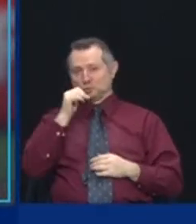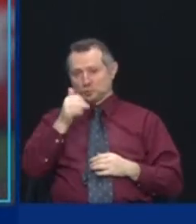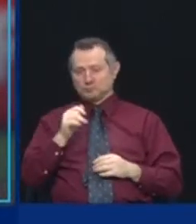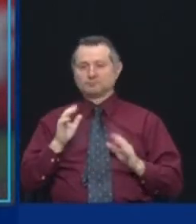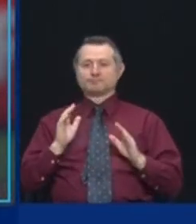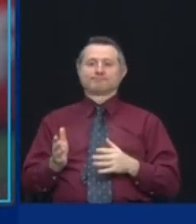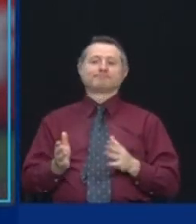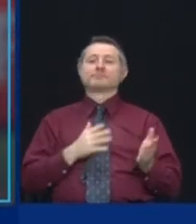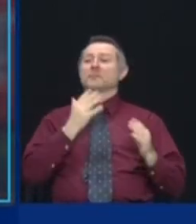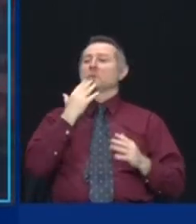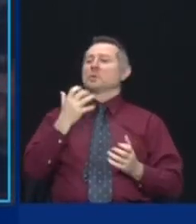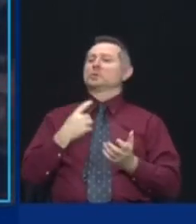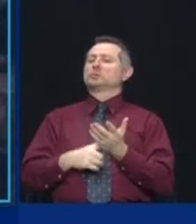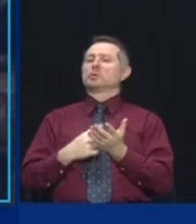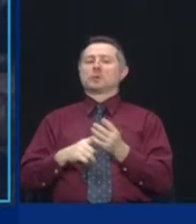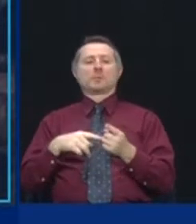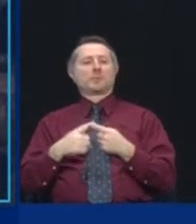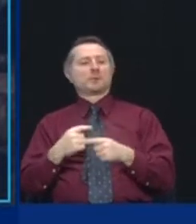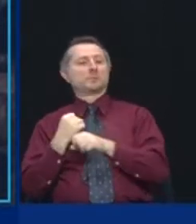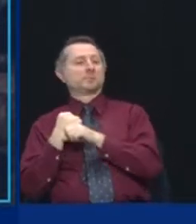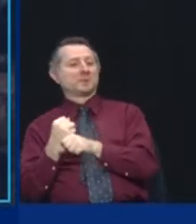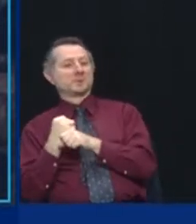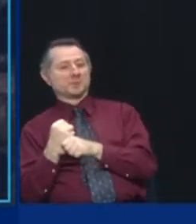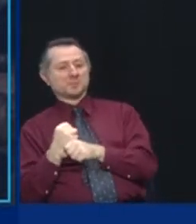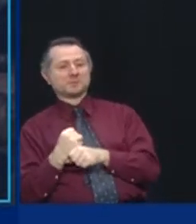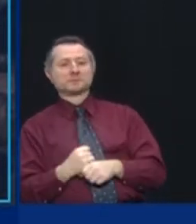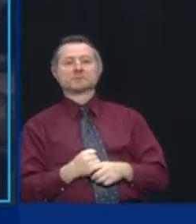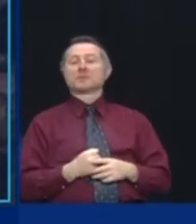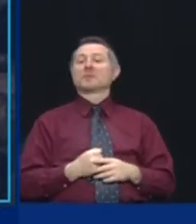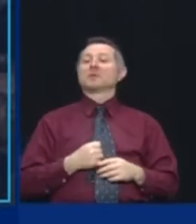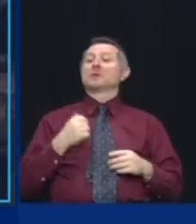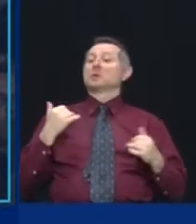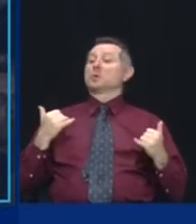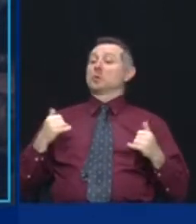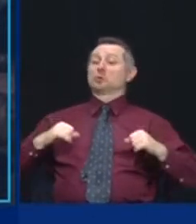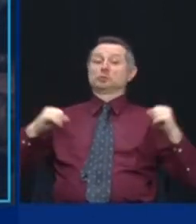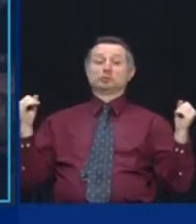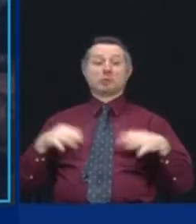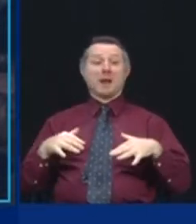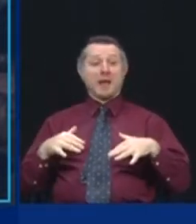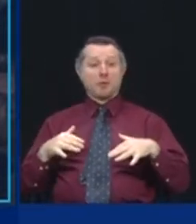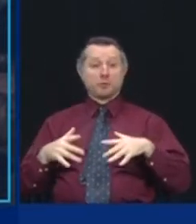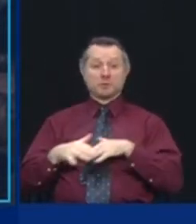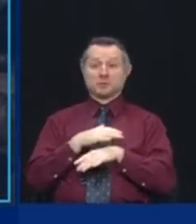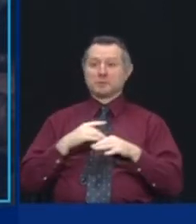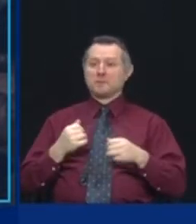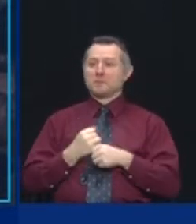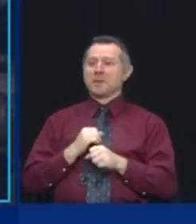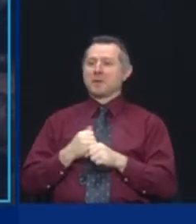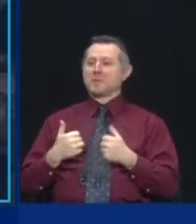BUT THE TICKETS GO ON SALE TOMORROW.